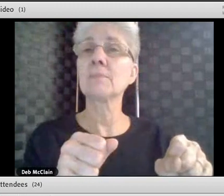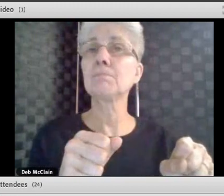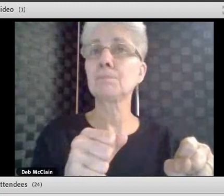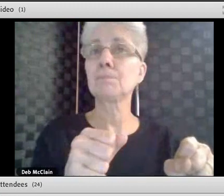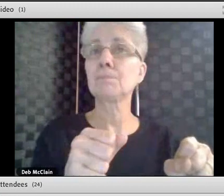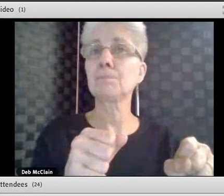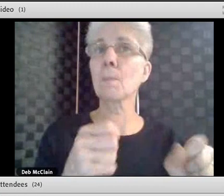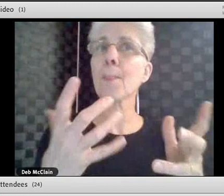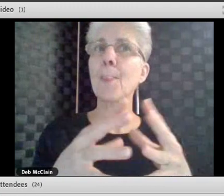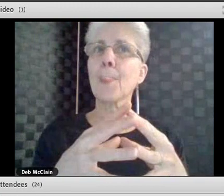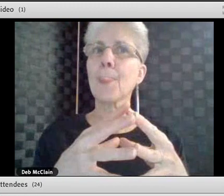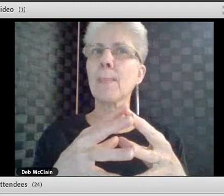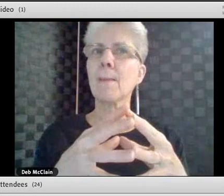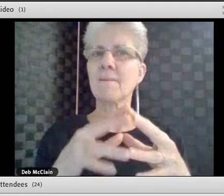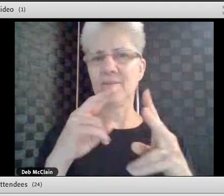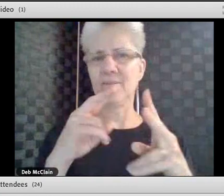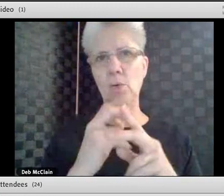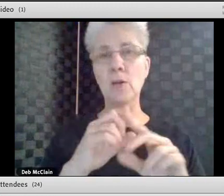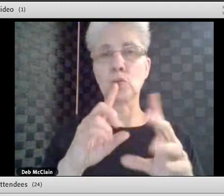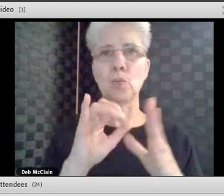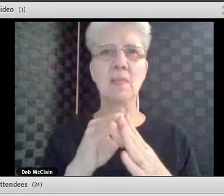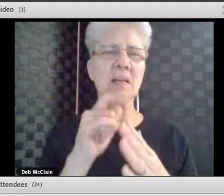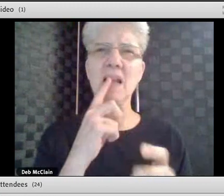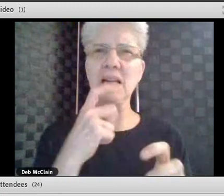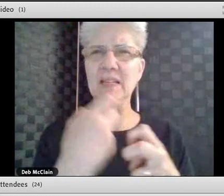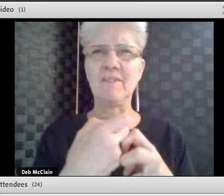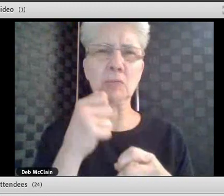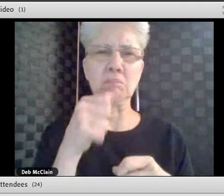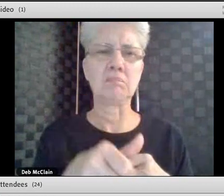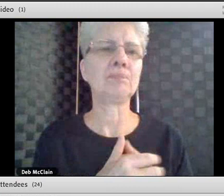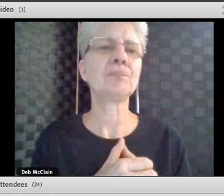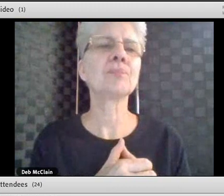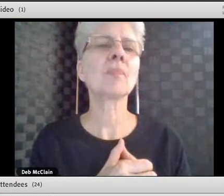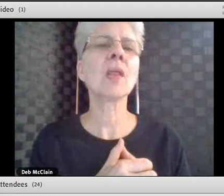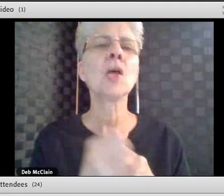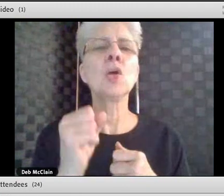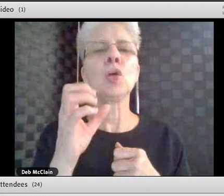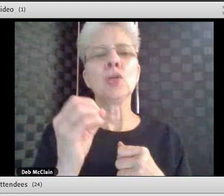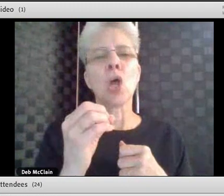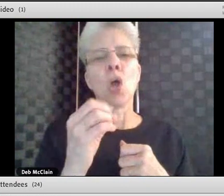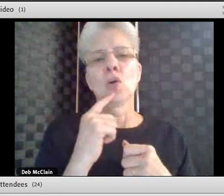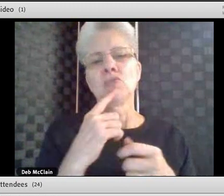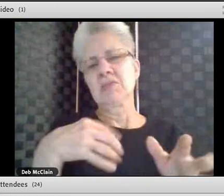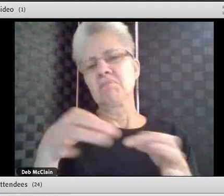but you can, you know, figure out how to do that. It's not too difficult.